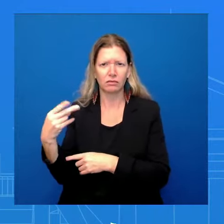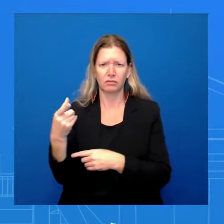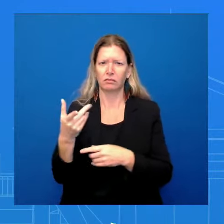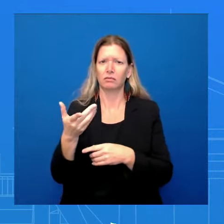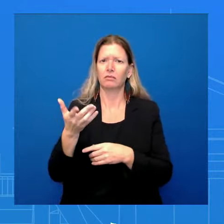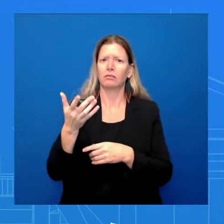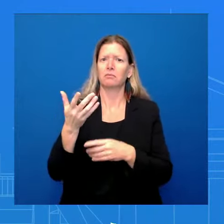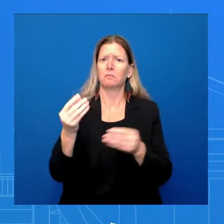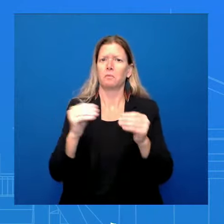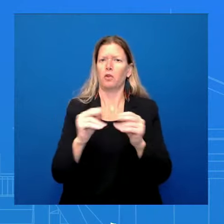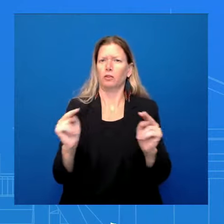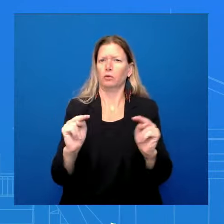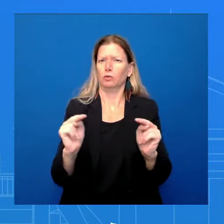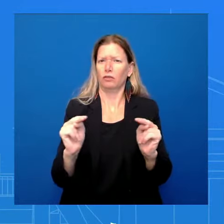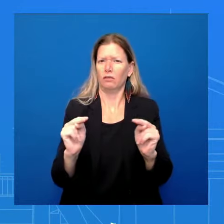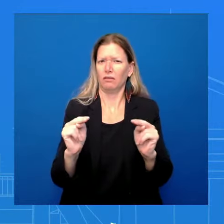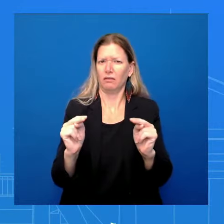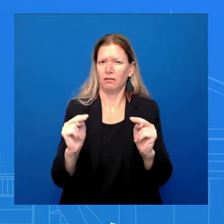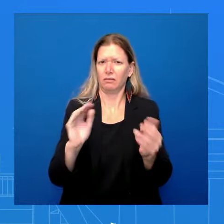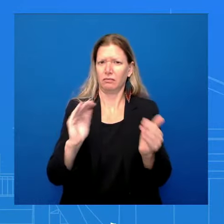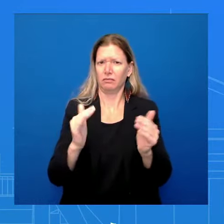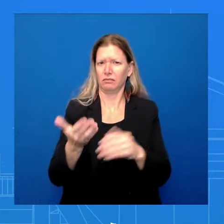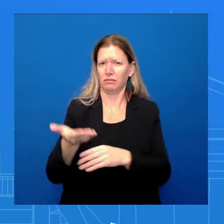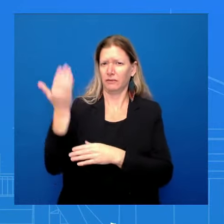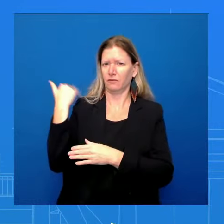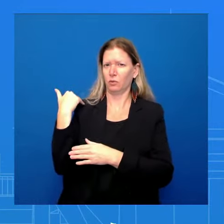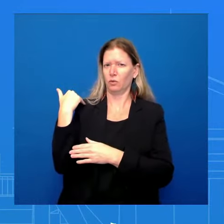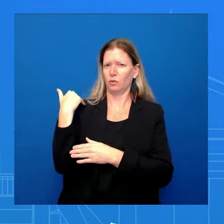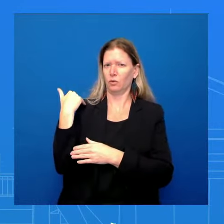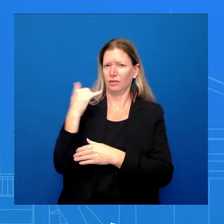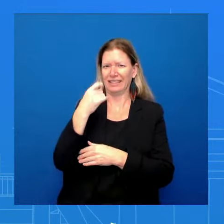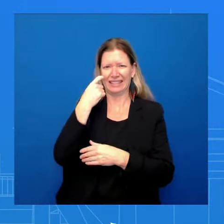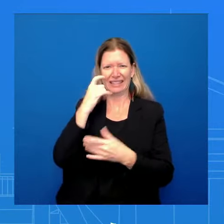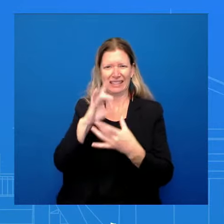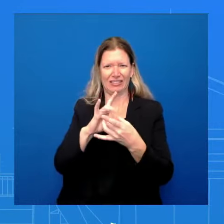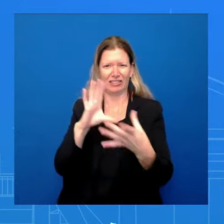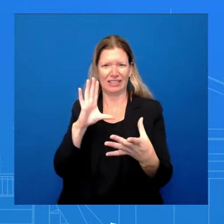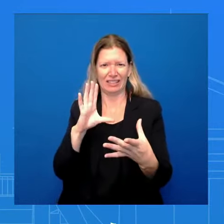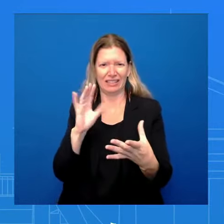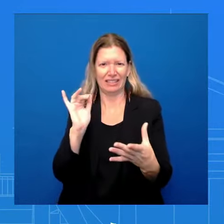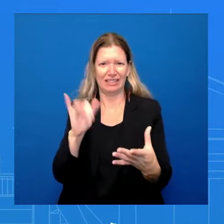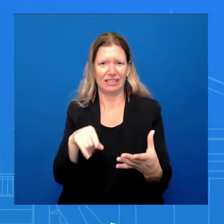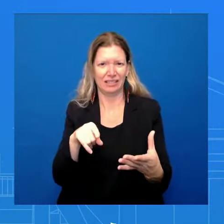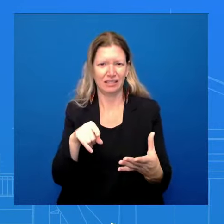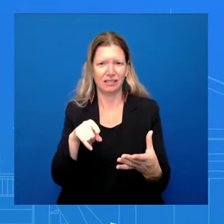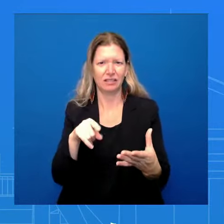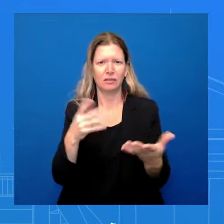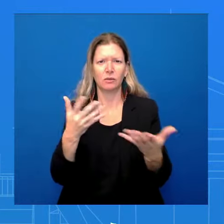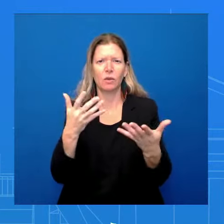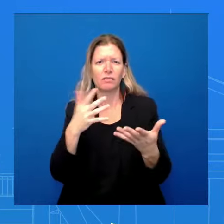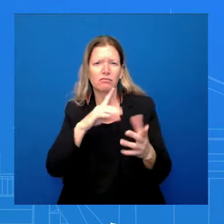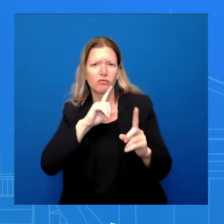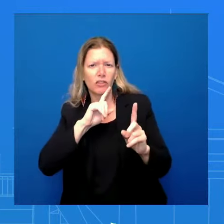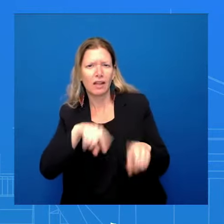What is the reaction that you've received from your Ukrainian counterpart to that statement that came out at the G20?